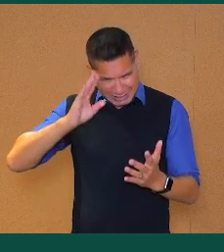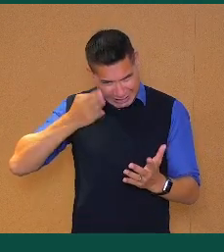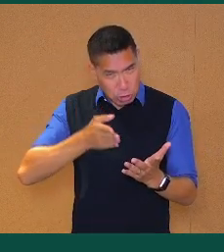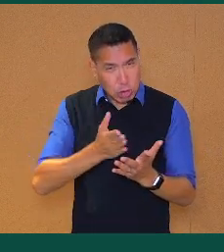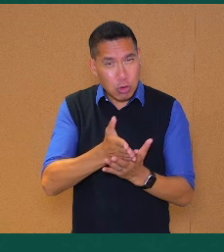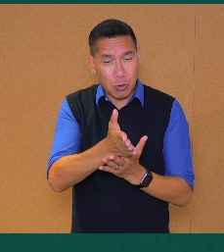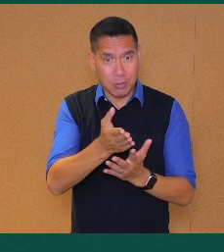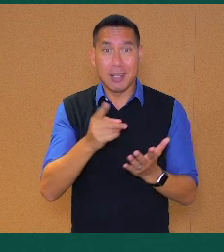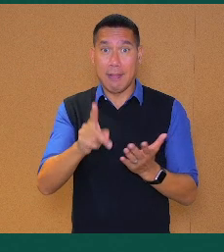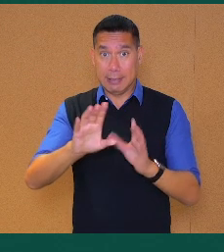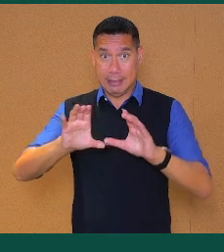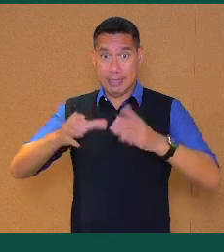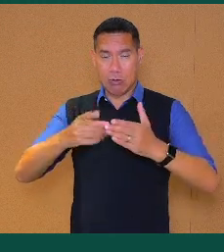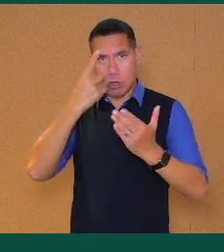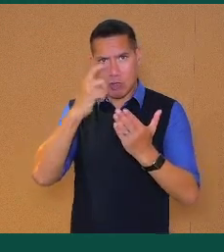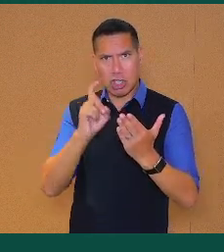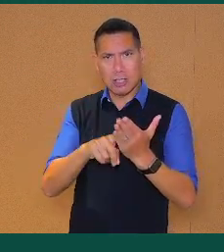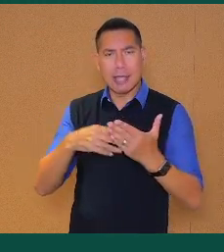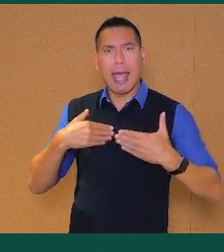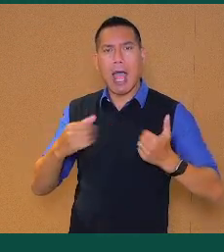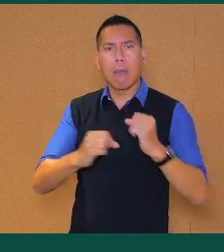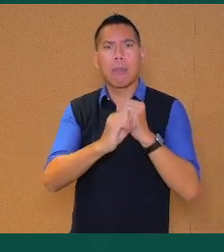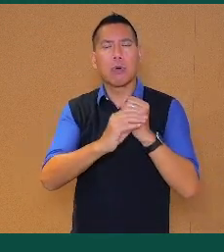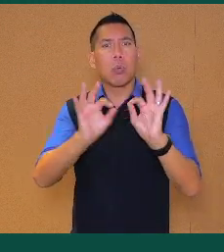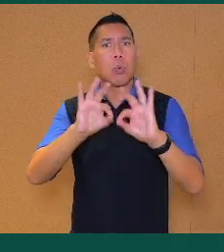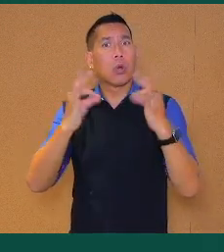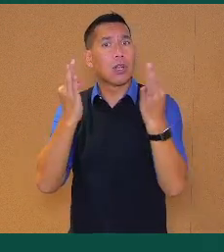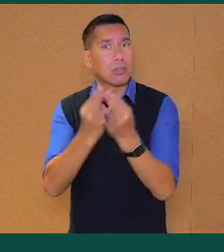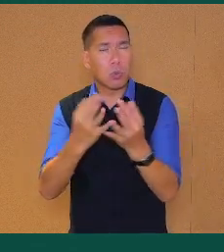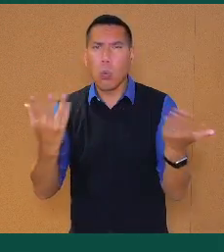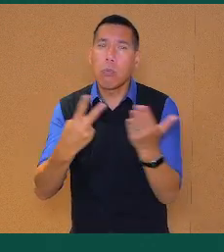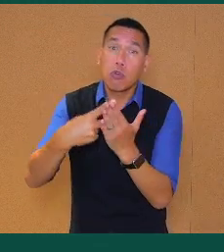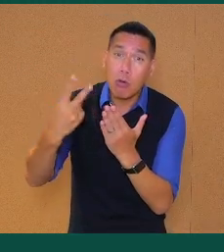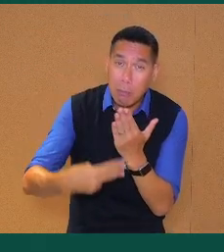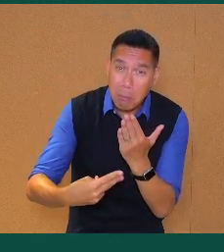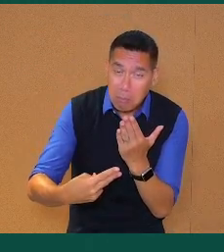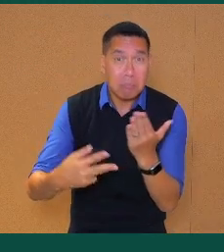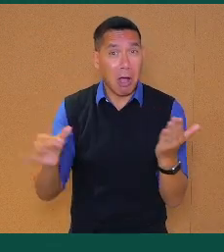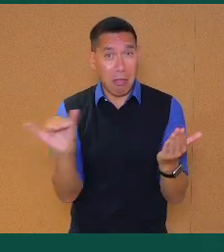This category recognises a health promotion organisation or program that is being created and impactful in